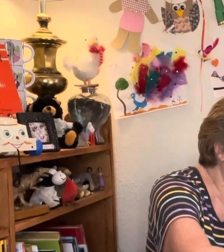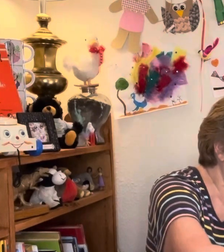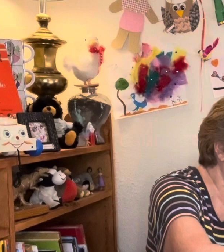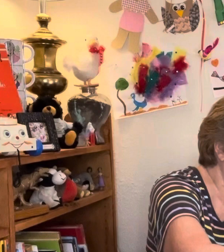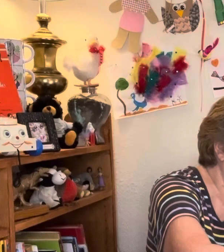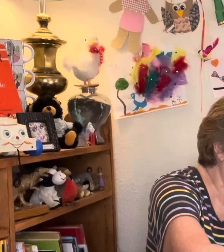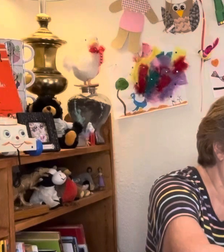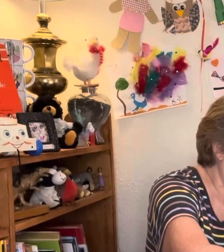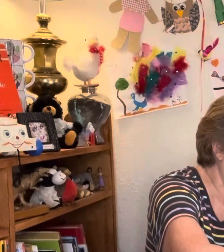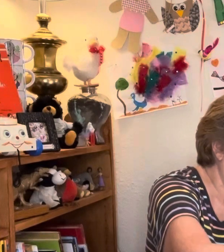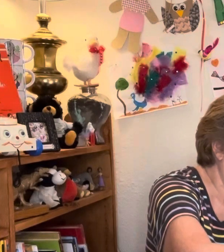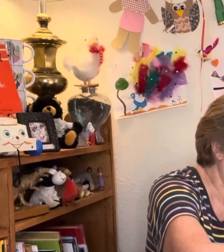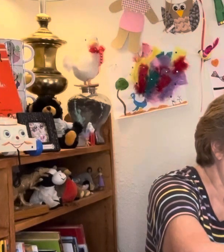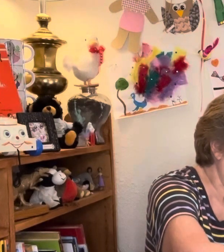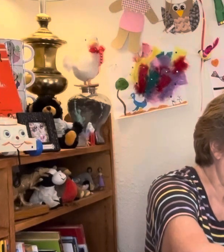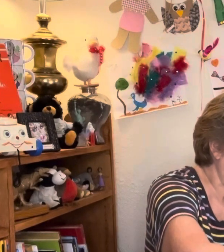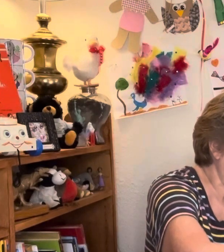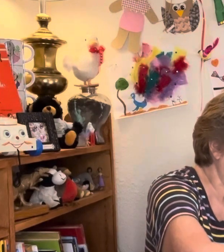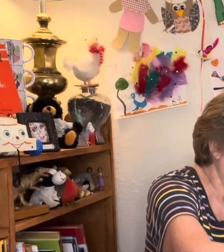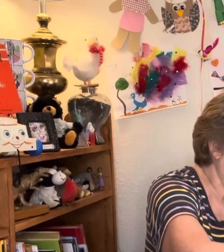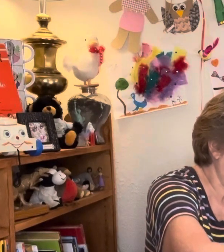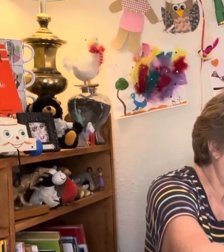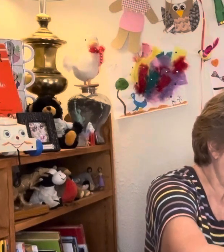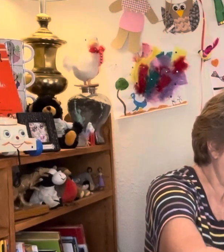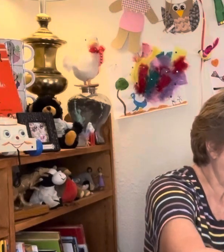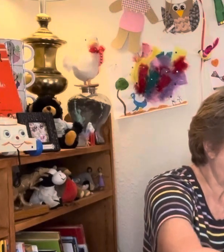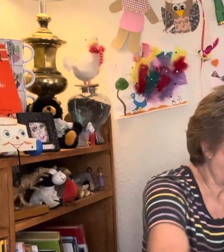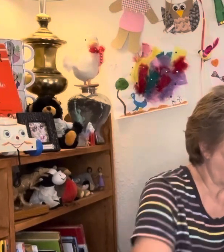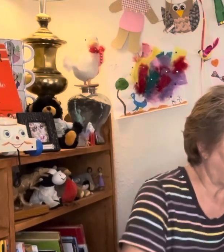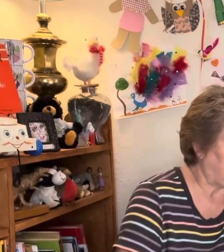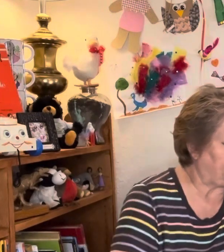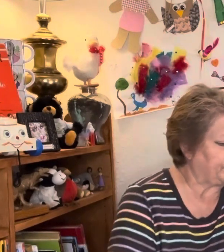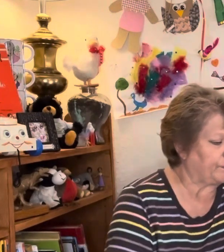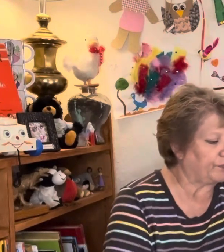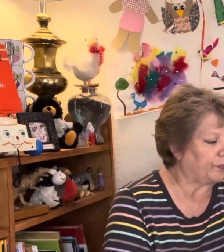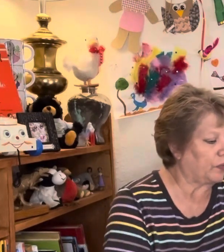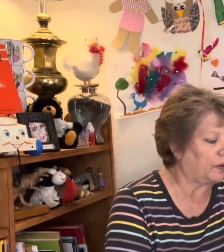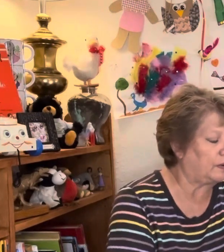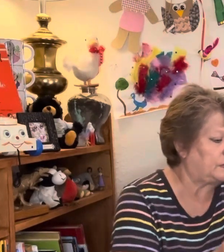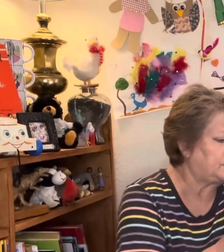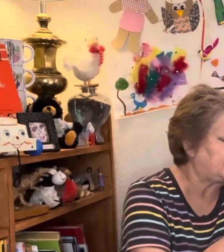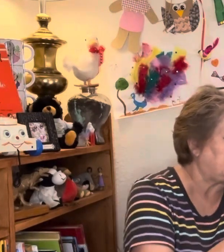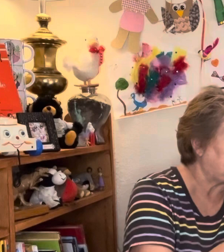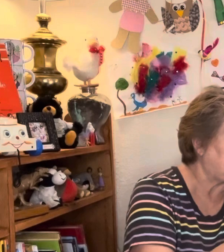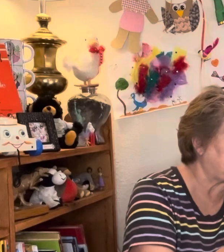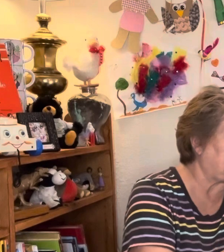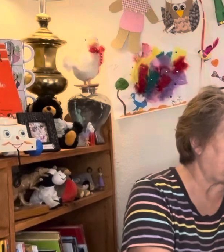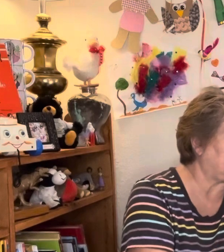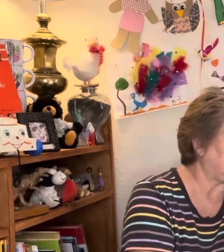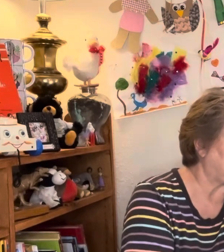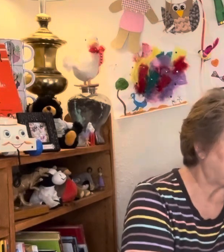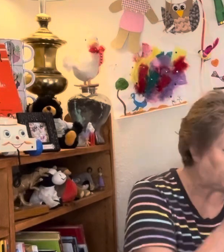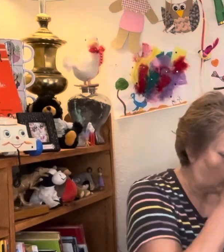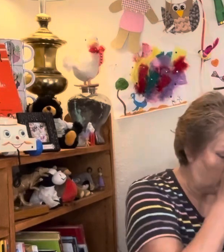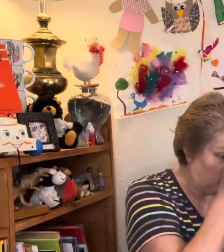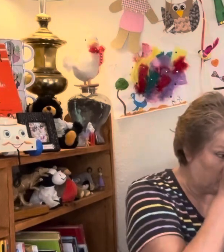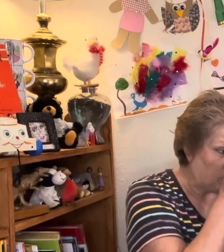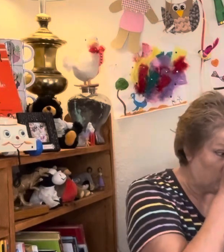put some glue on the edges of each joint. BUSTER: On the edges... BARB: Just, you know, to connect... BUSTER: On the edges...